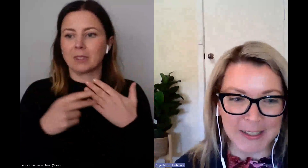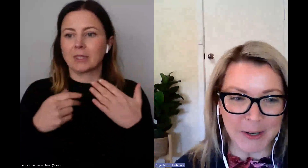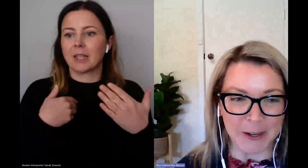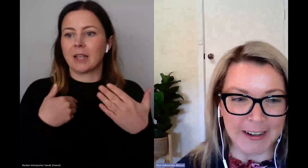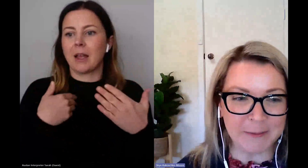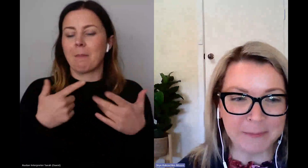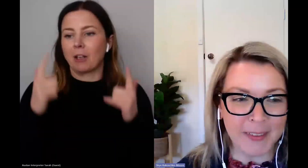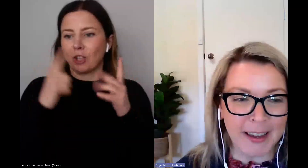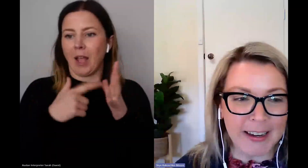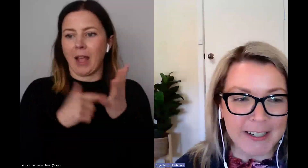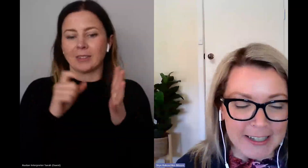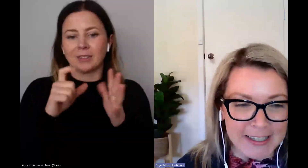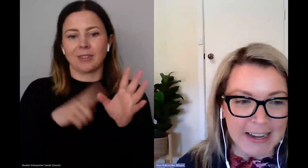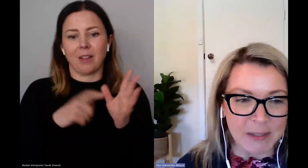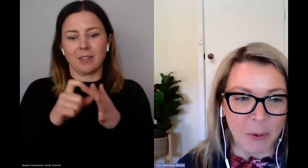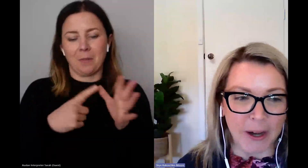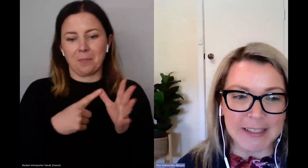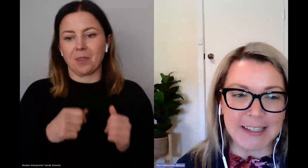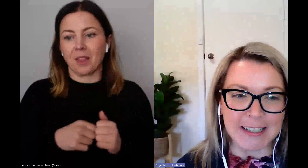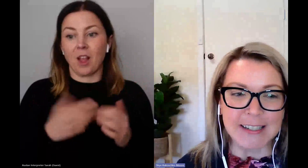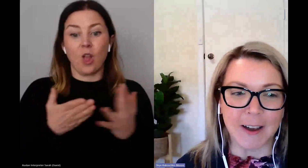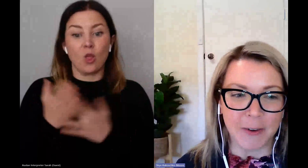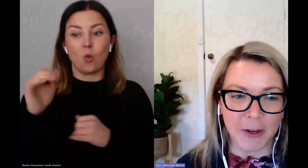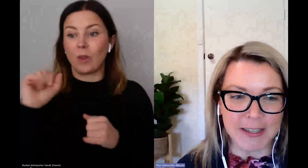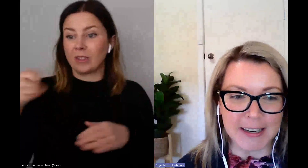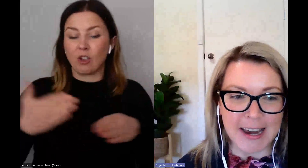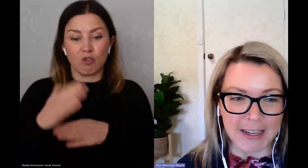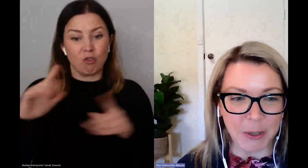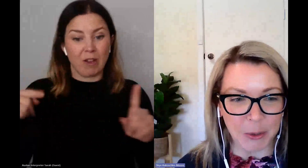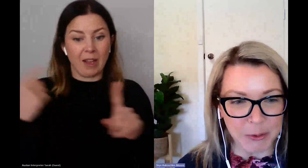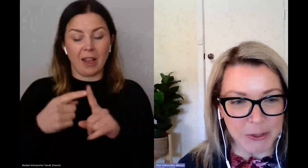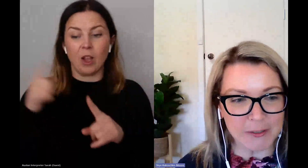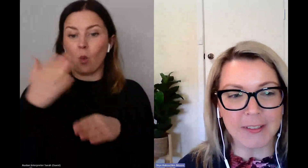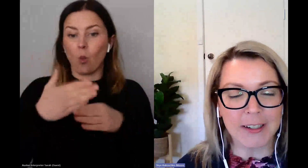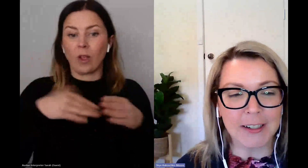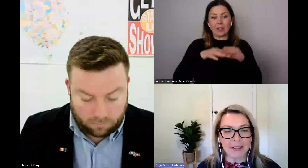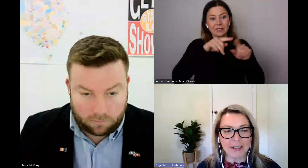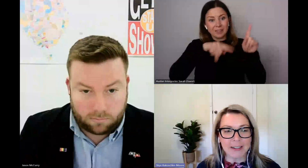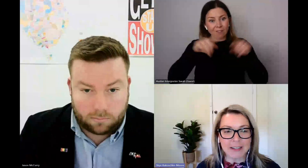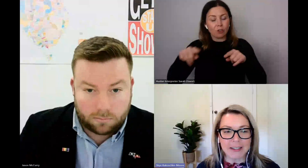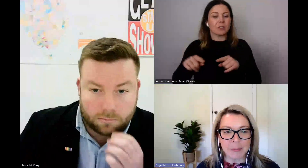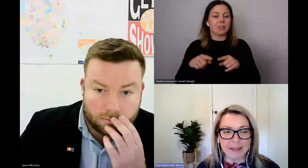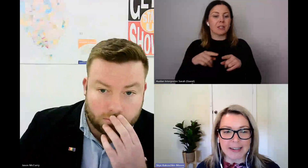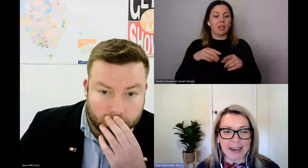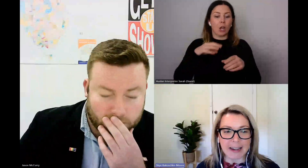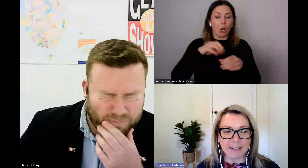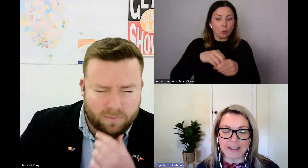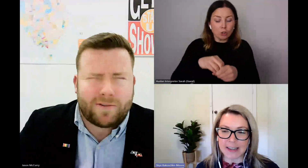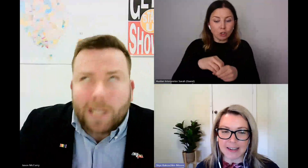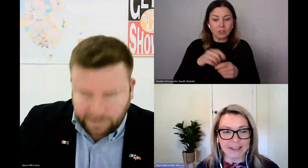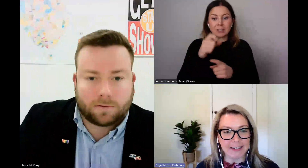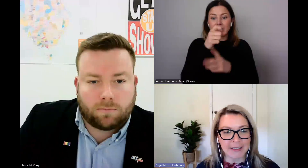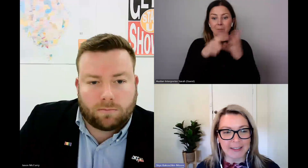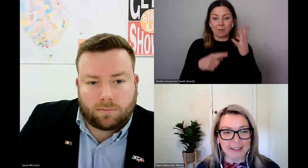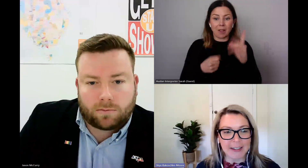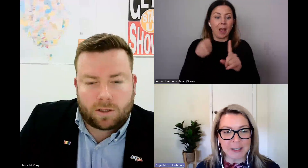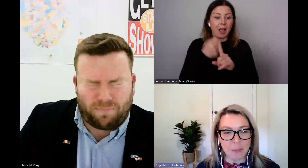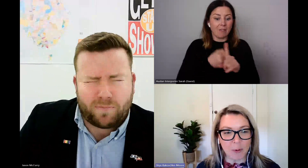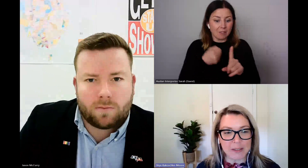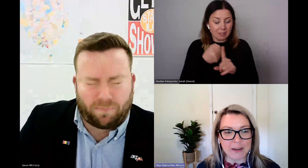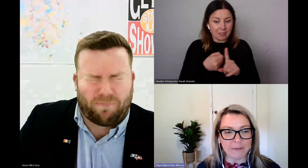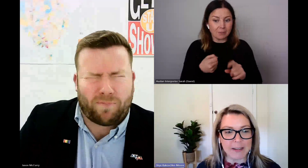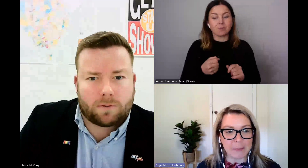his career Jason has worked in diversity and inclusion, disability advocacy, sports and events